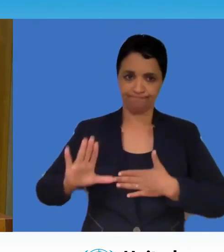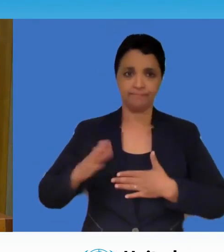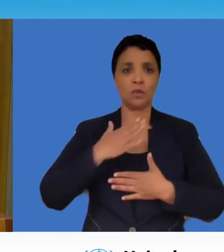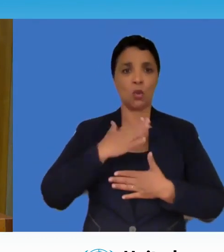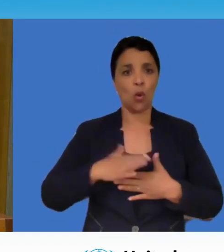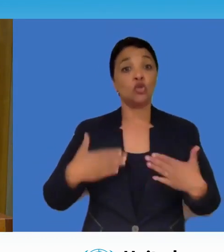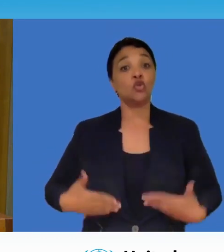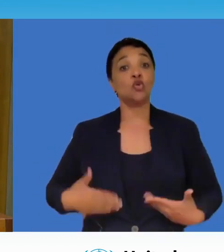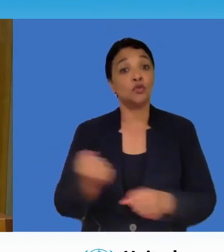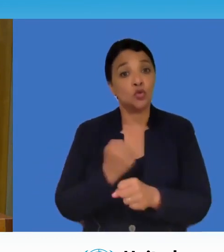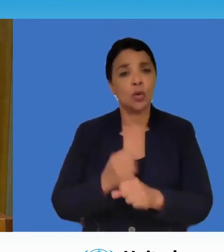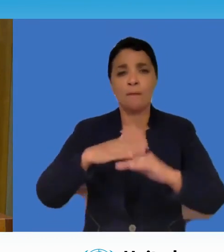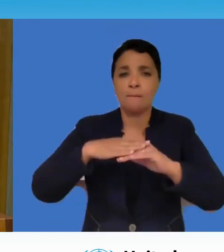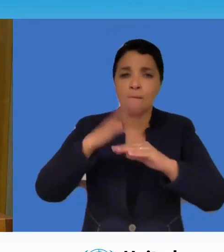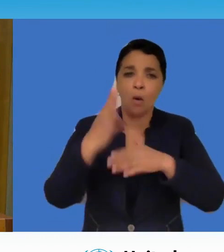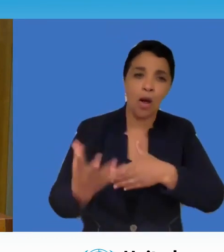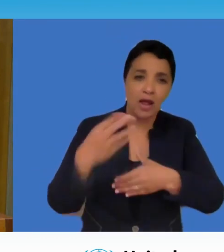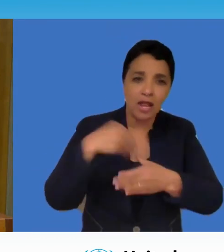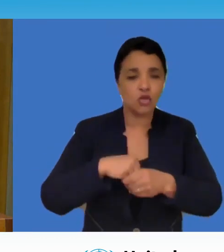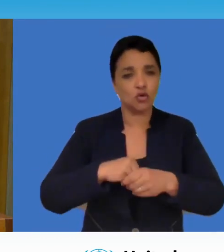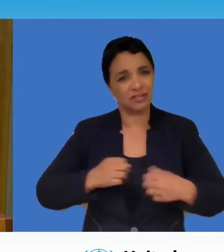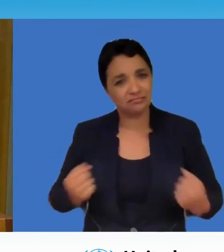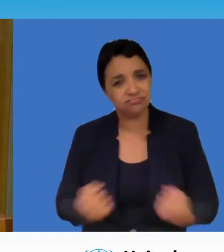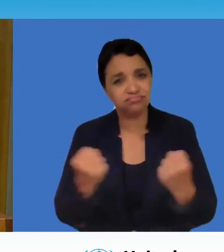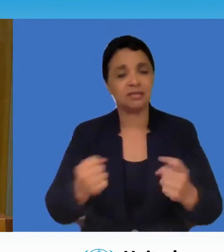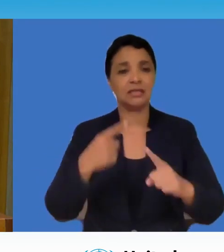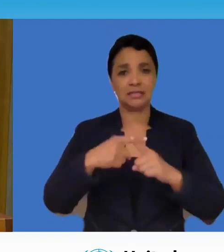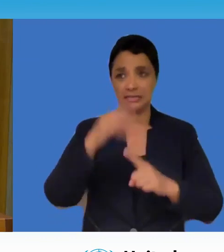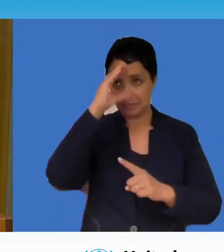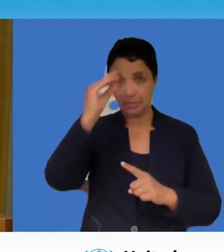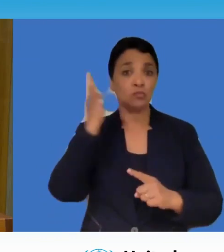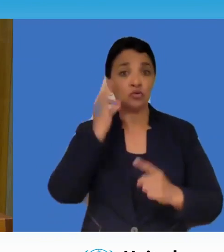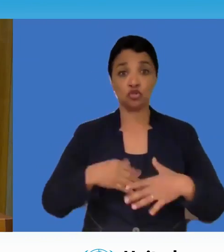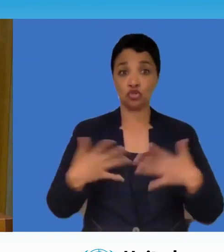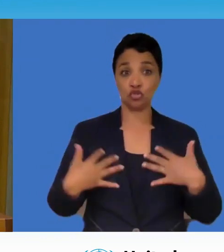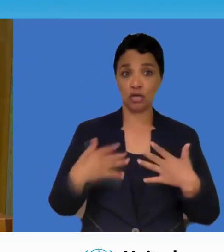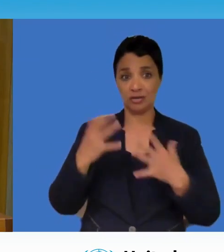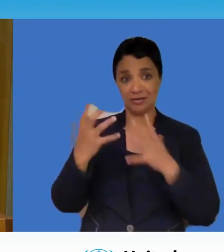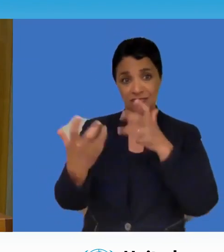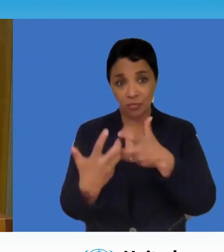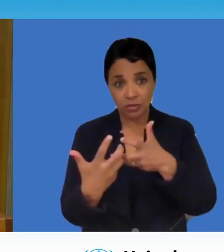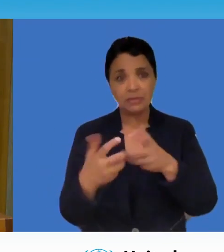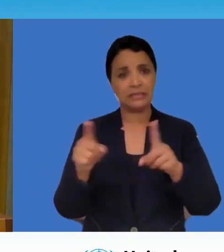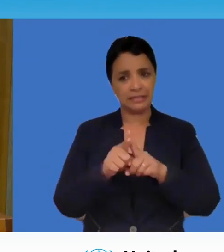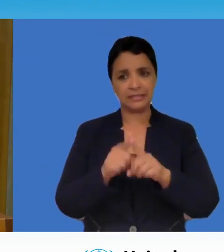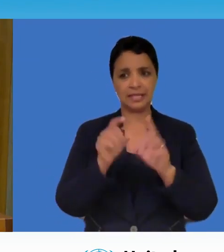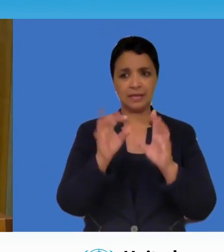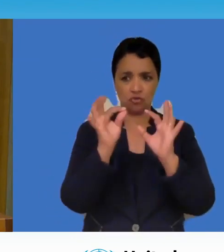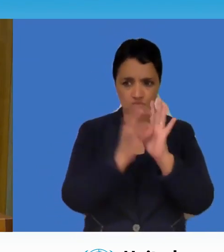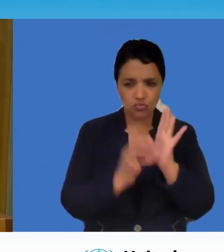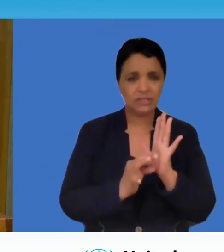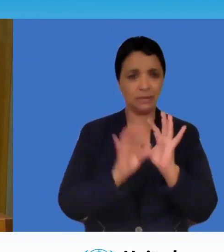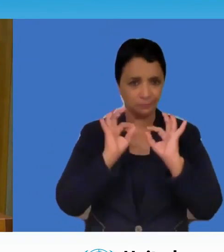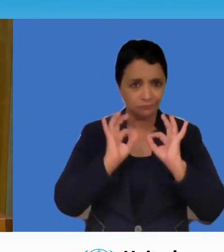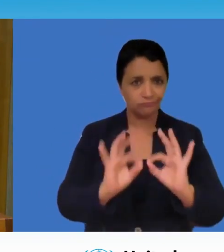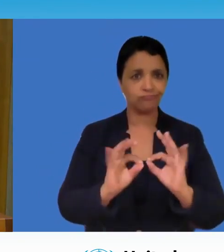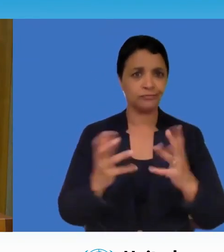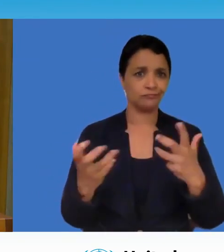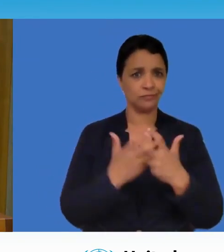more participatory inclusive gender responsive and of course principled excellencies in recent years